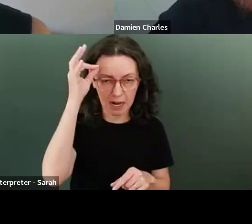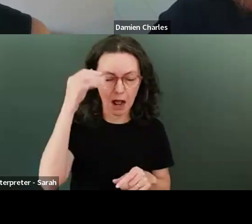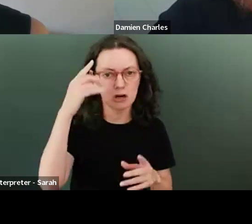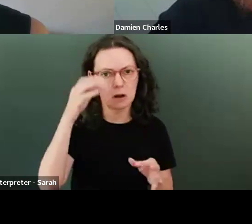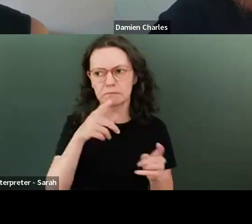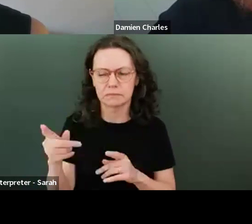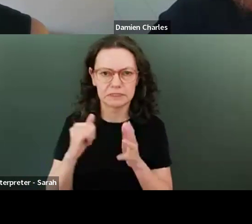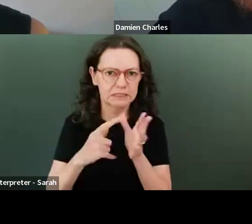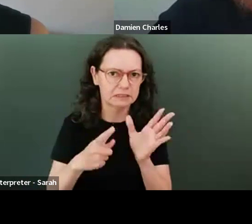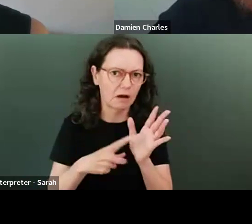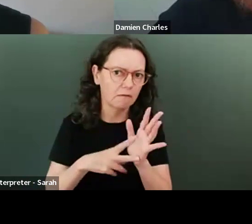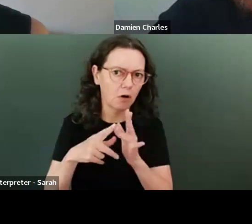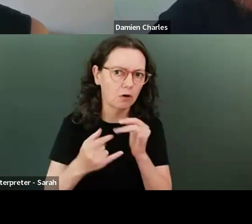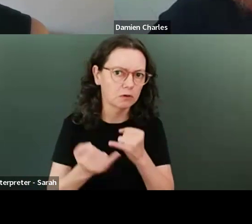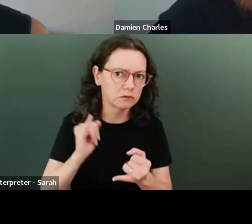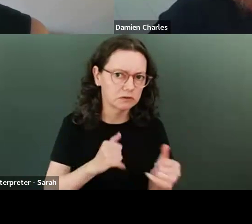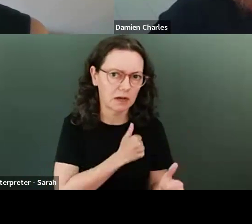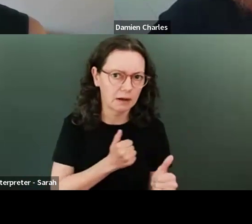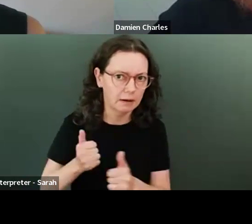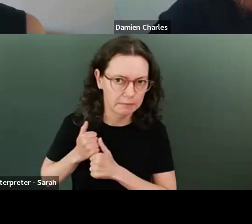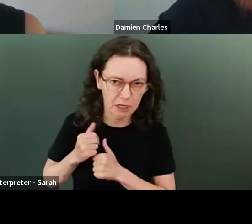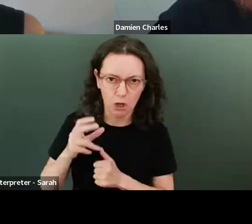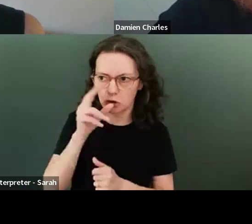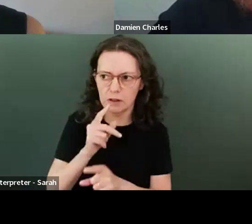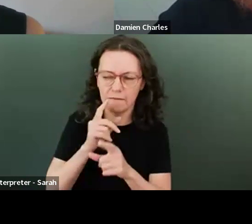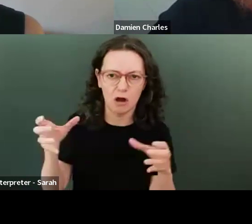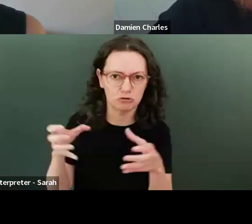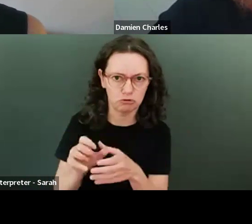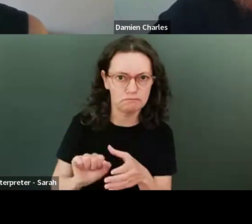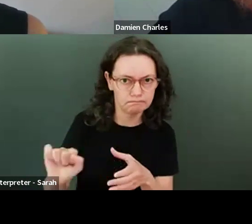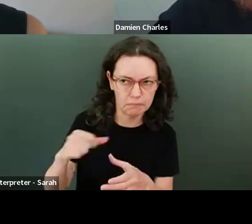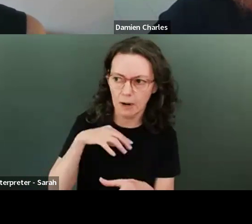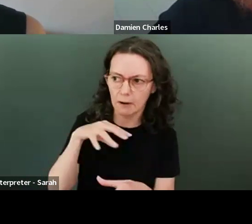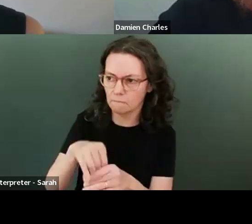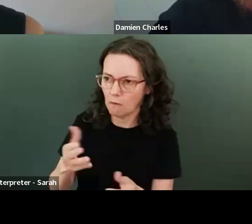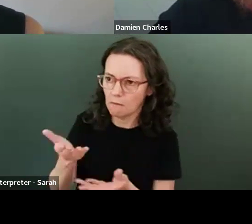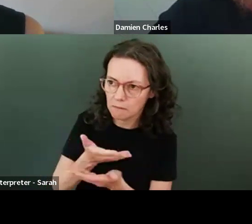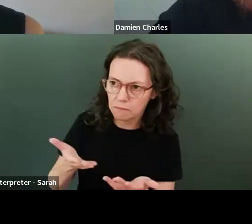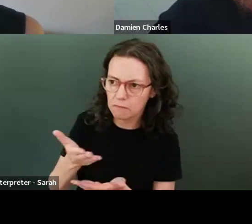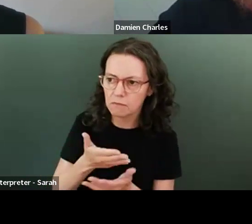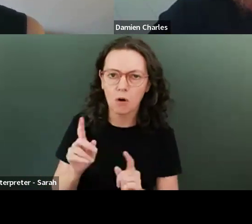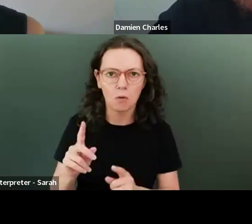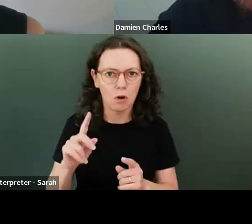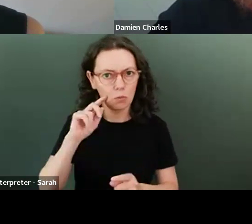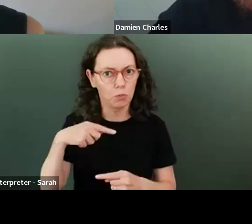Army Youth Advisory Group and I